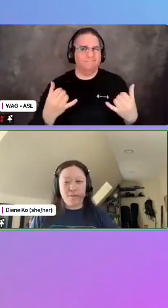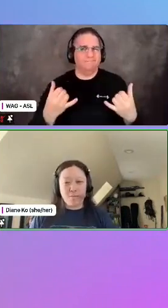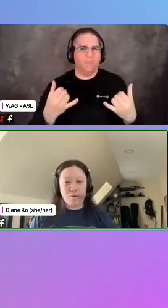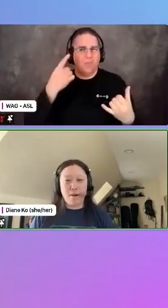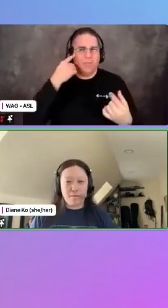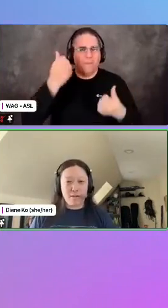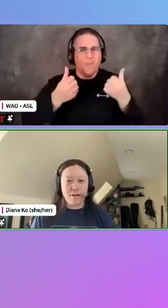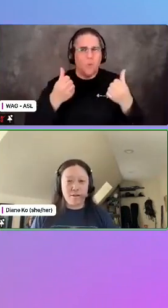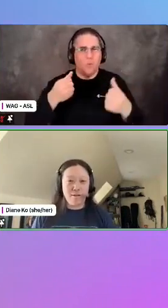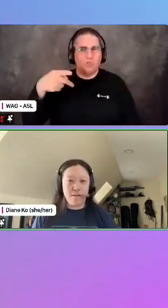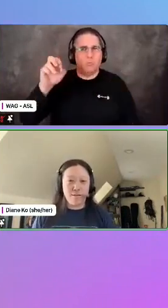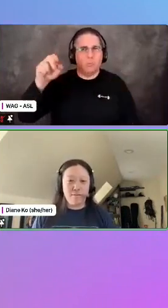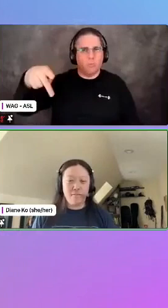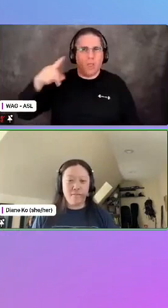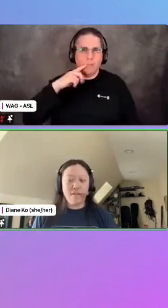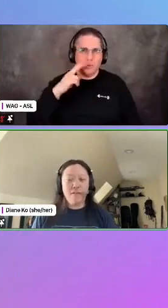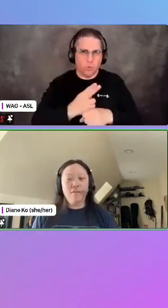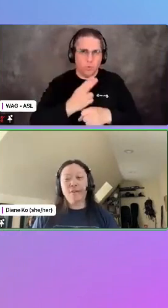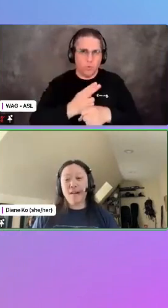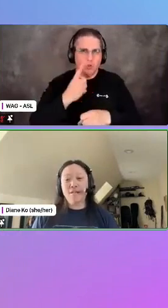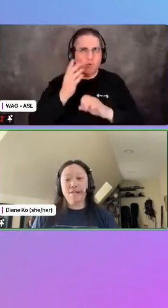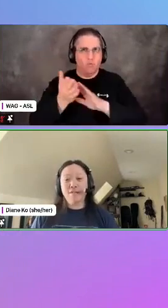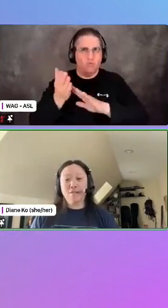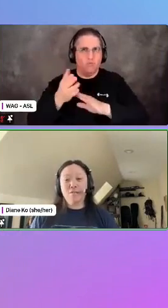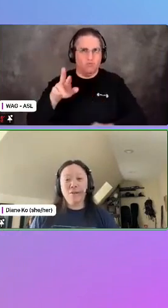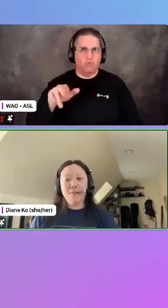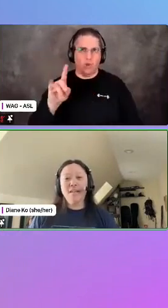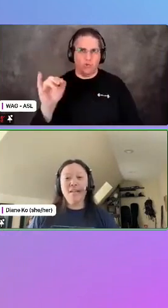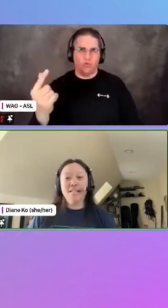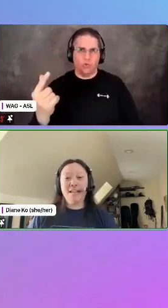we can focus on the way that our most relevant peer